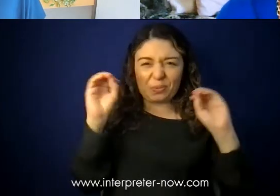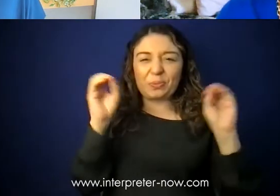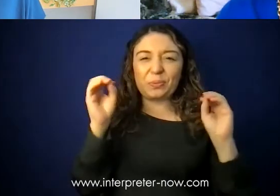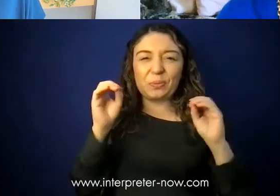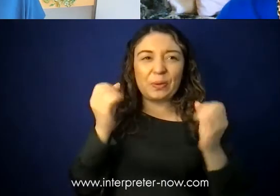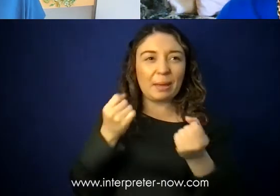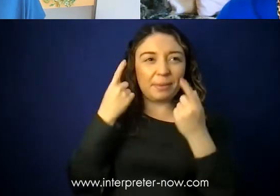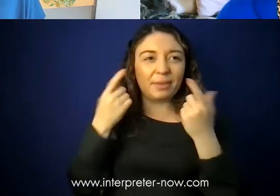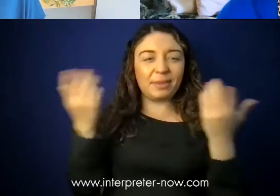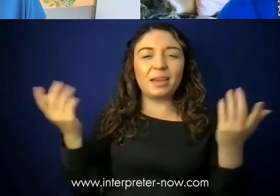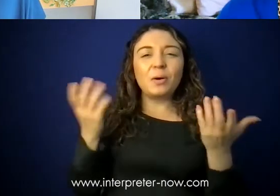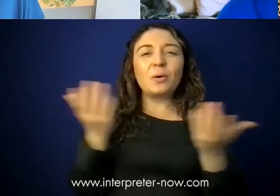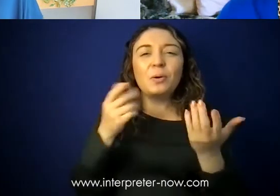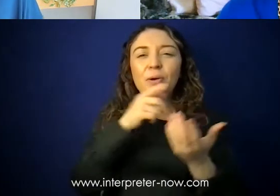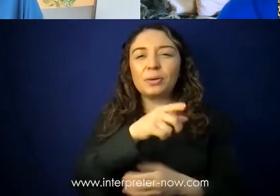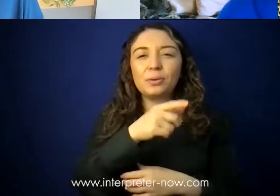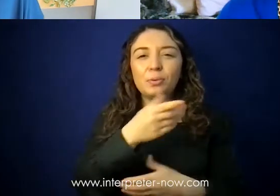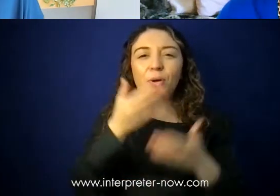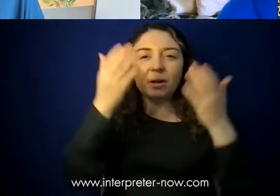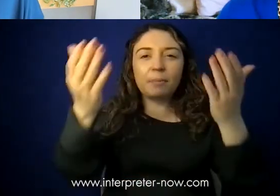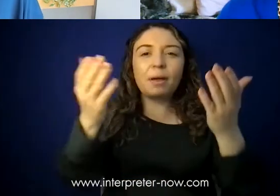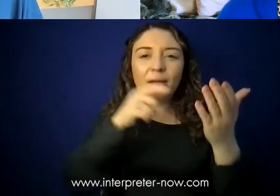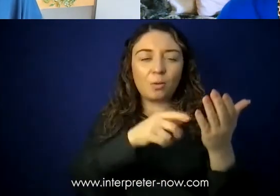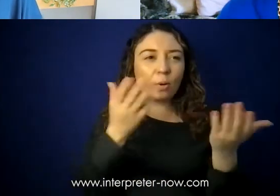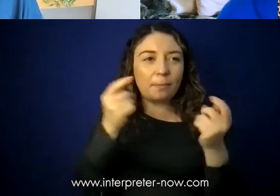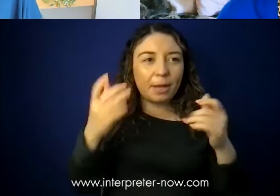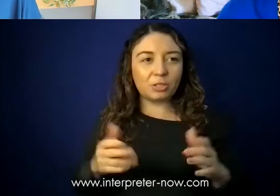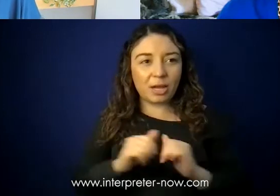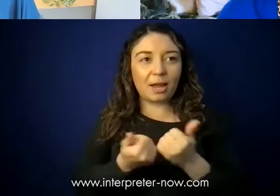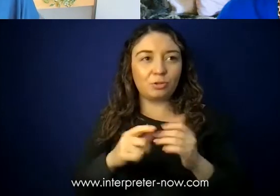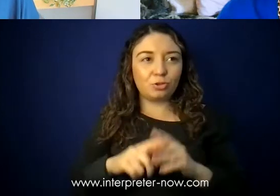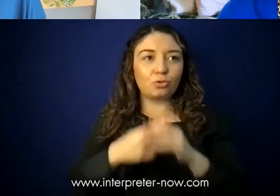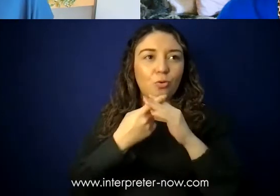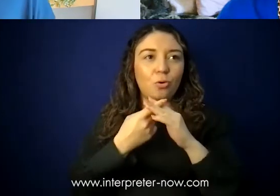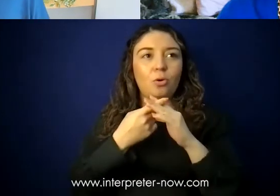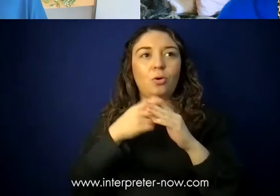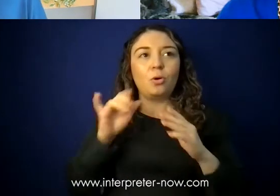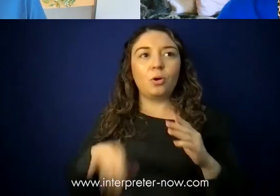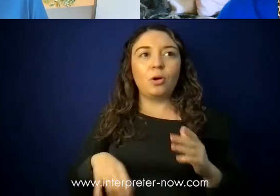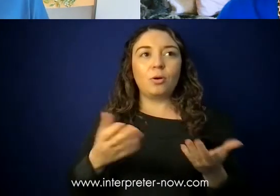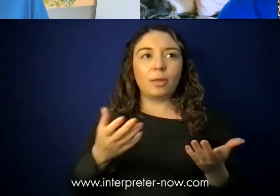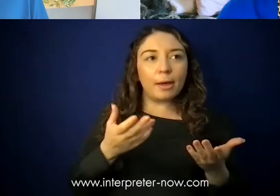can you recommend anything that a manager can do to touch base with them, check-in with